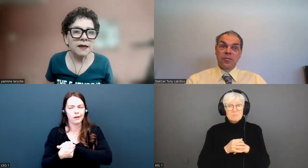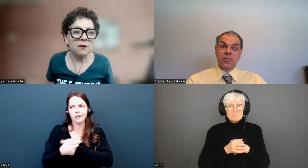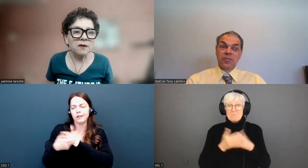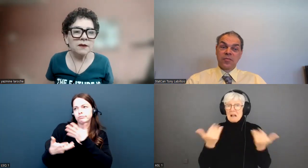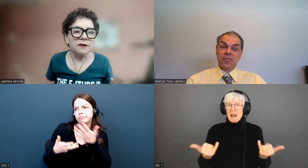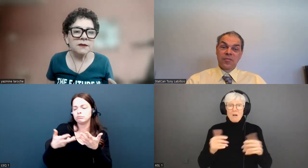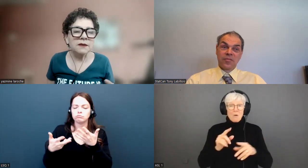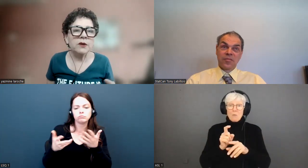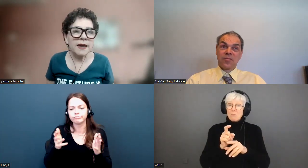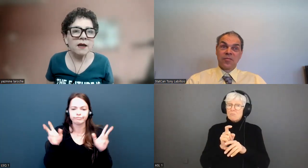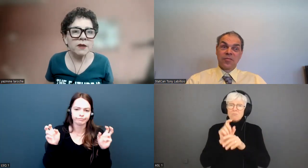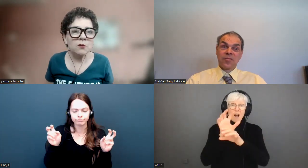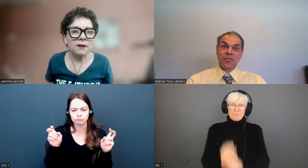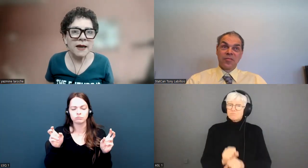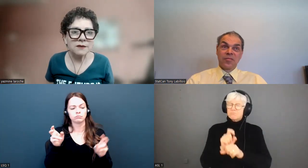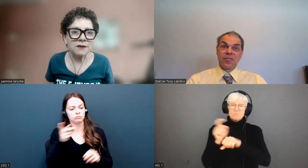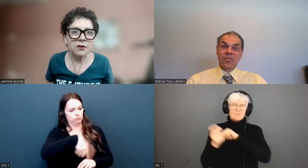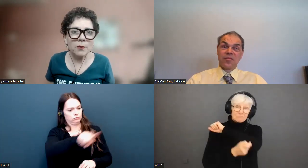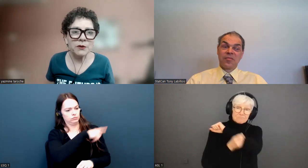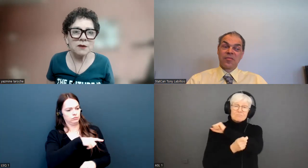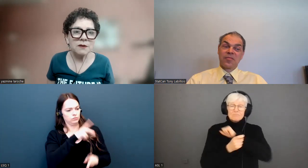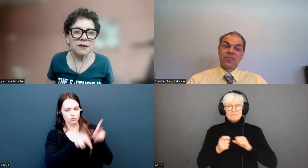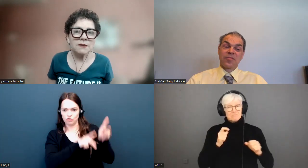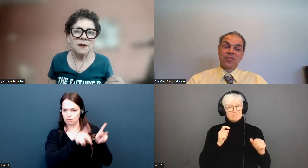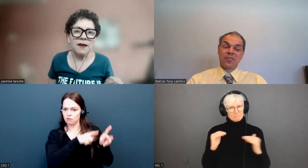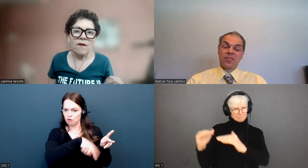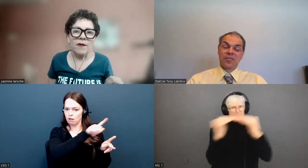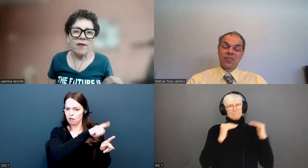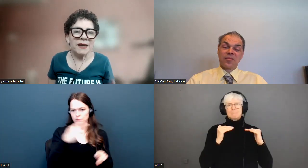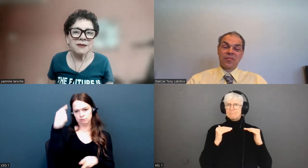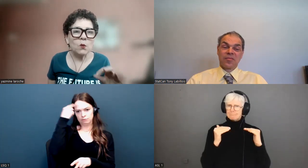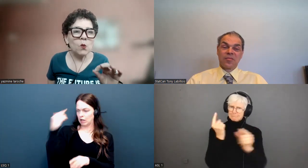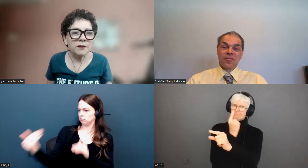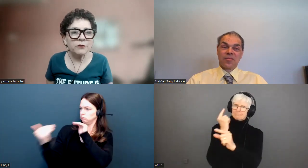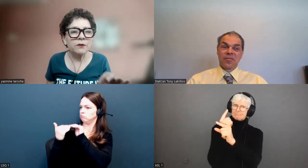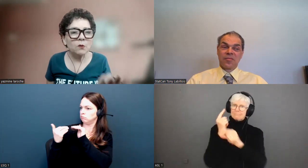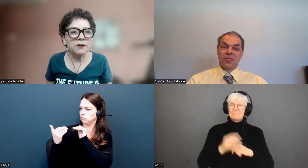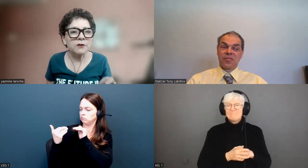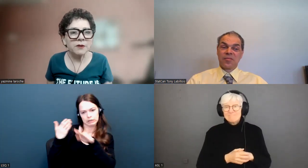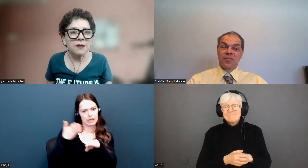now that they're going to have equal access to opportunities that's a wonderful wonderful